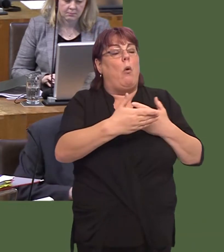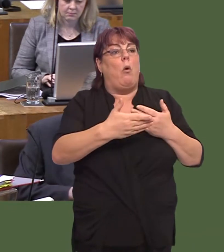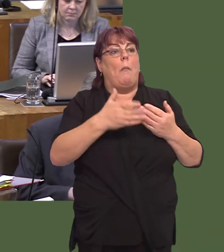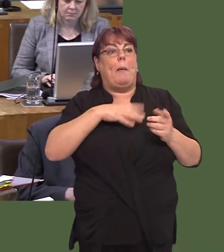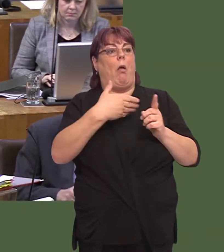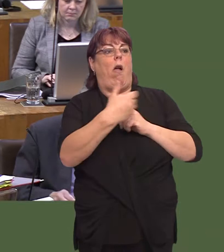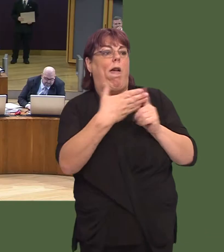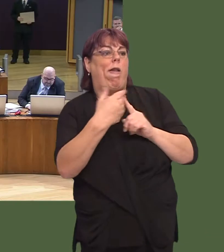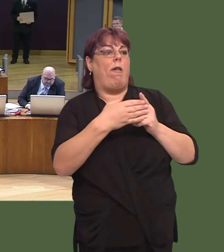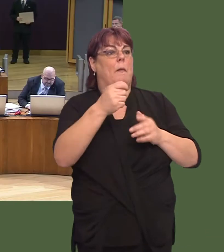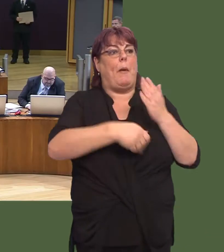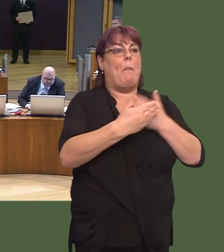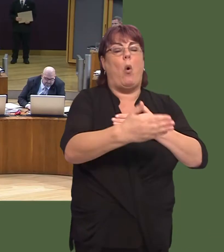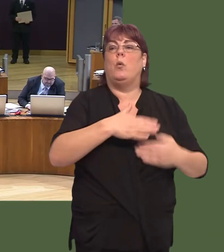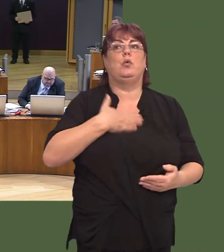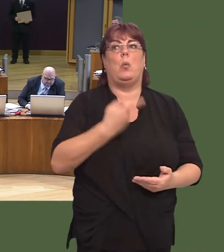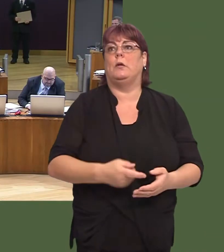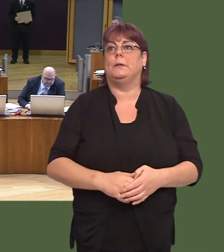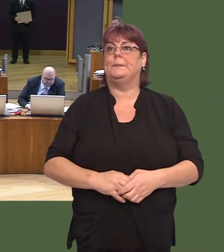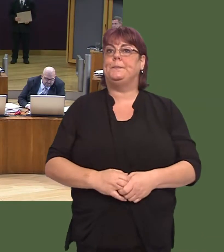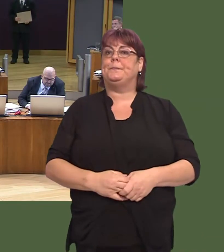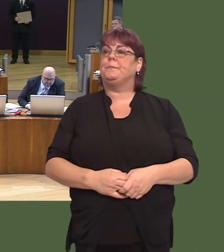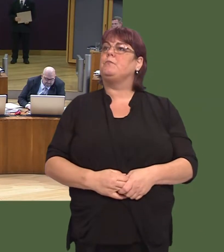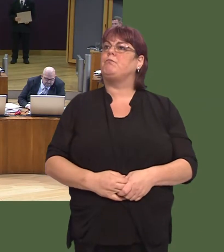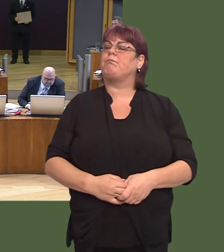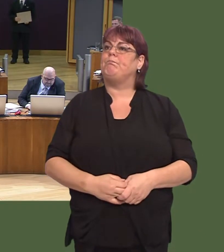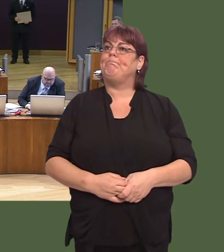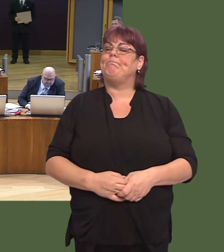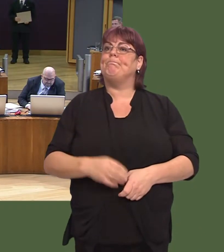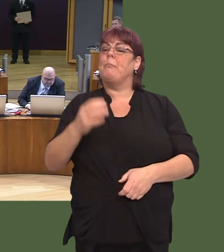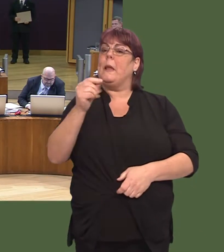Neil Hamilton: There is a problem with a relatively small number of people who overindulge.